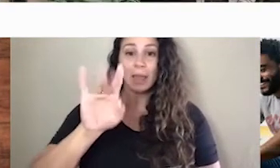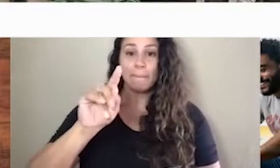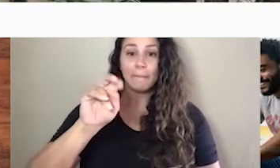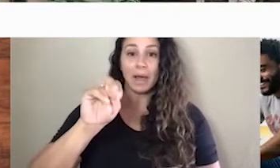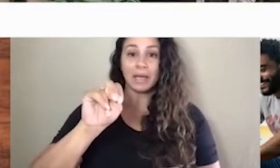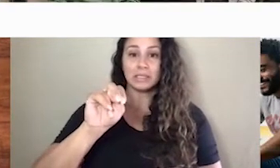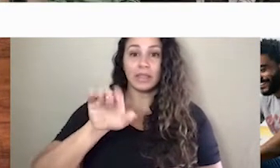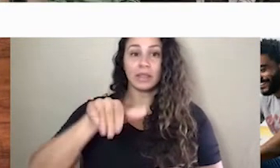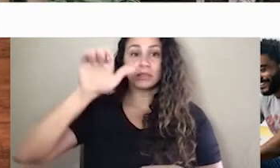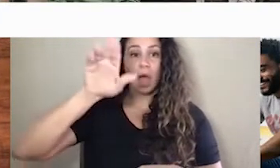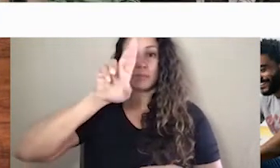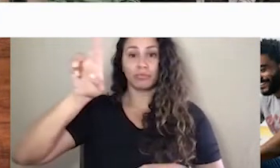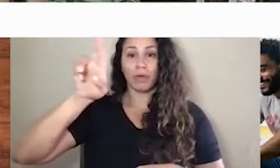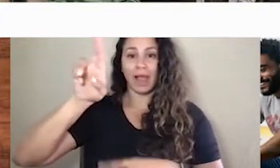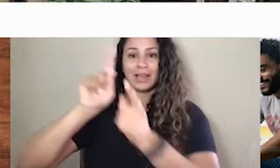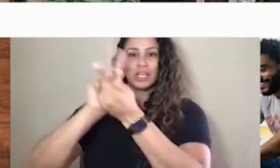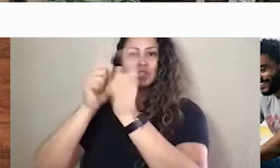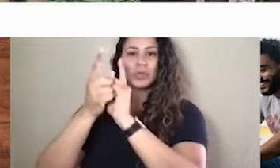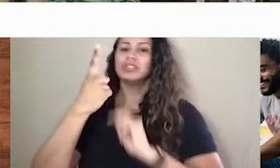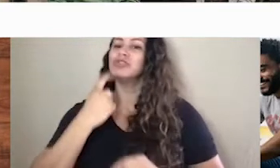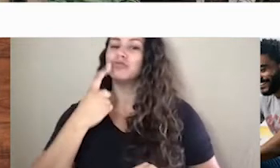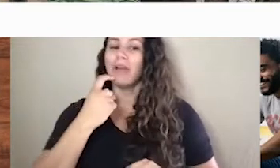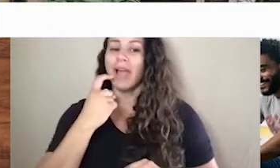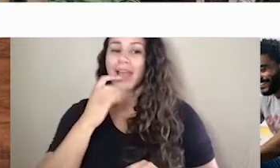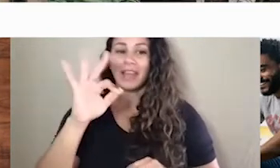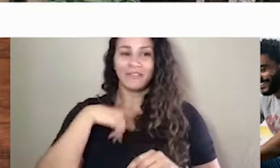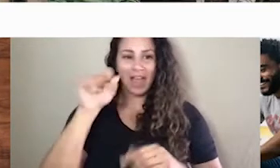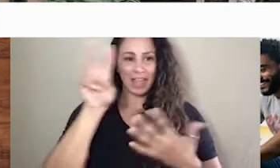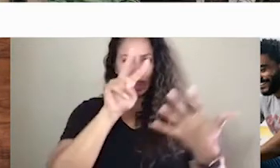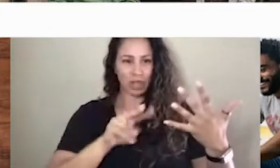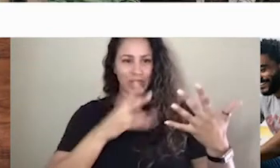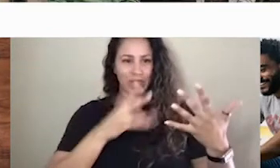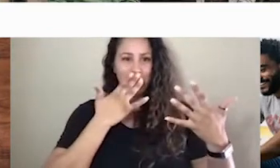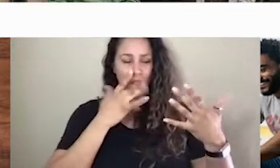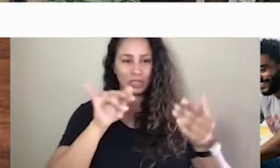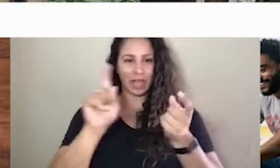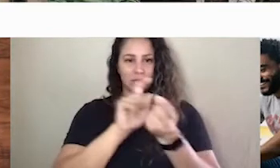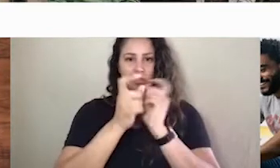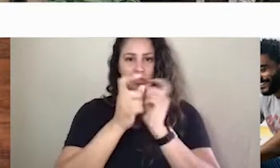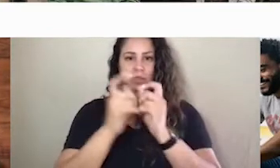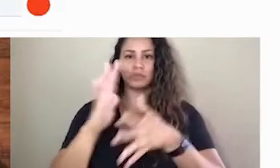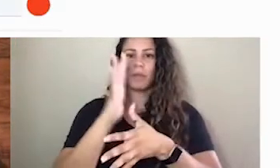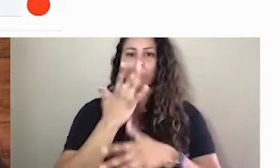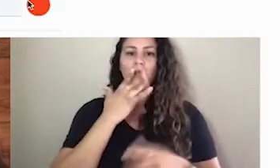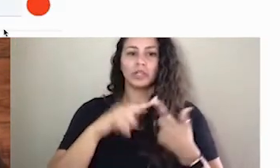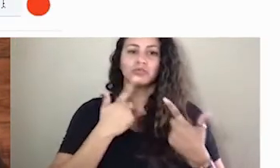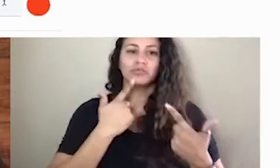HAS BEEN SWITCHED TO RED. IF I CHECK OUT THE COLORS AND SWITCHED TO RED.